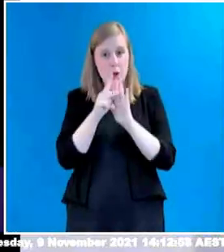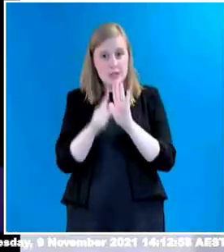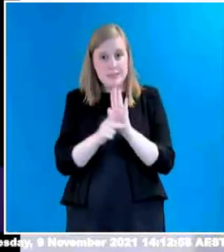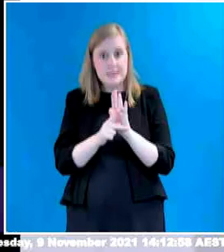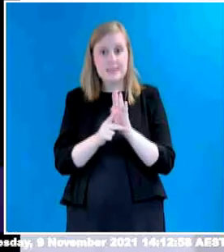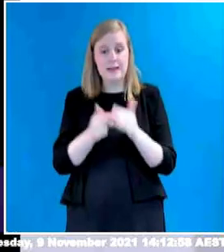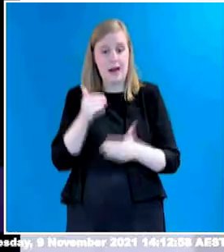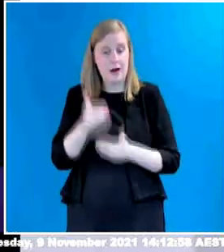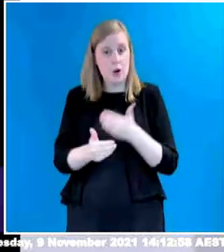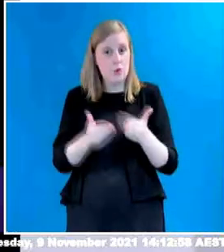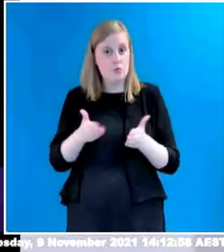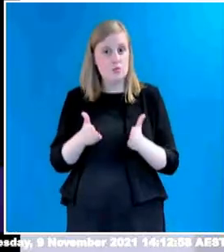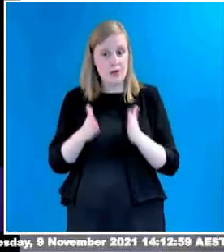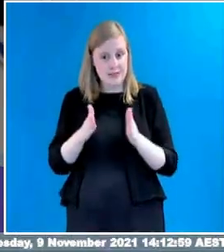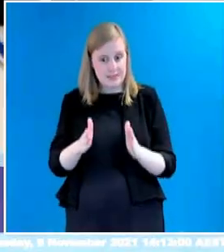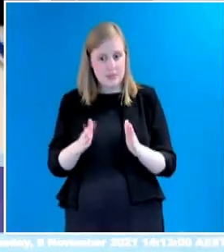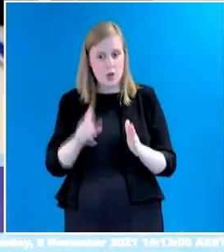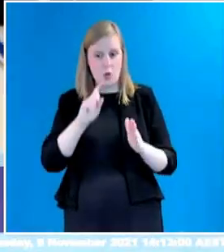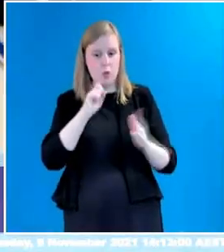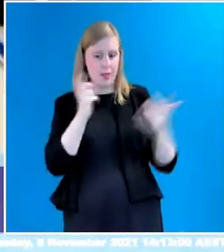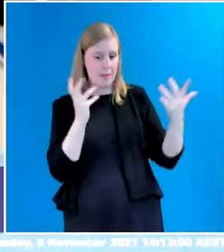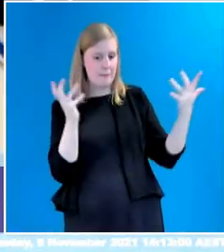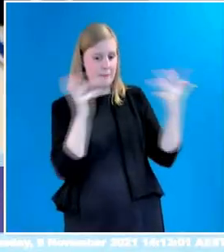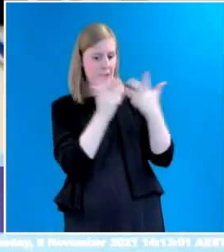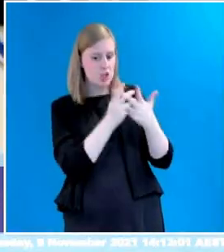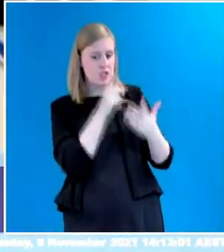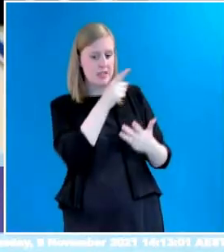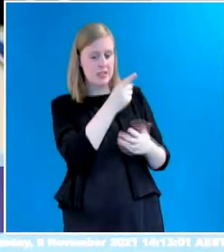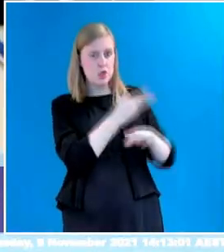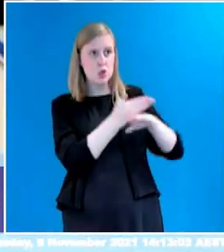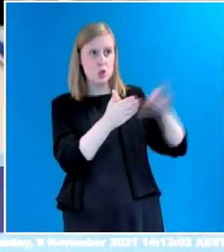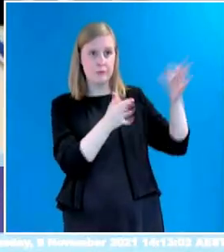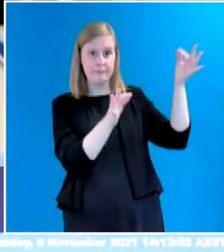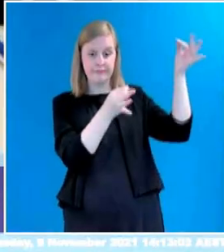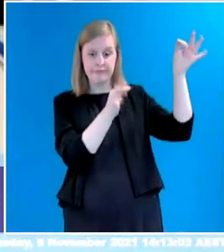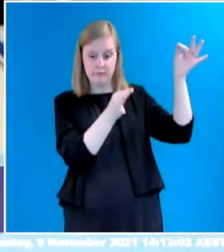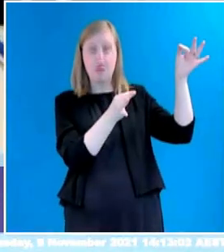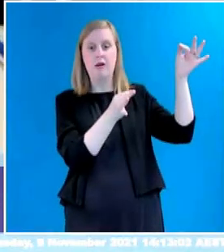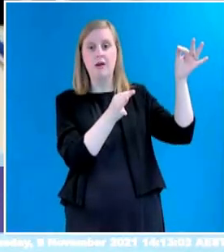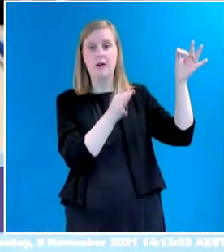There is probably --- as Ms Robertson was saying, there are usually steps that occur before that.